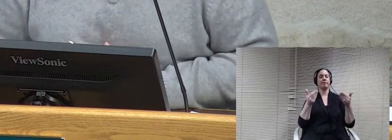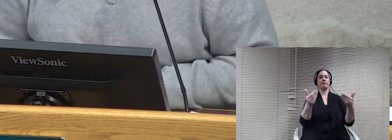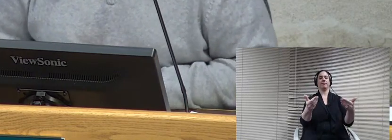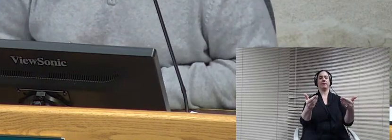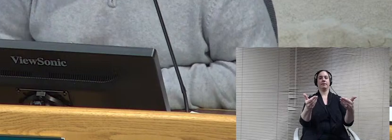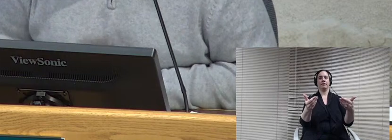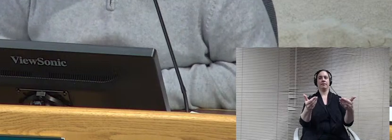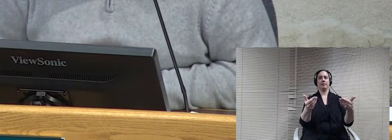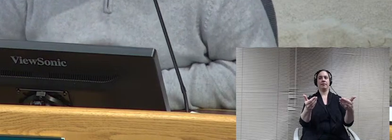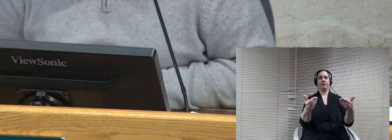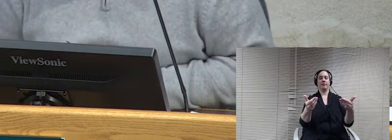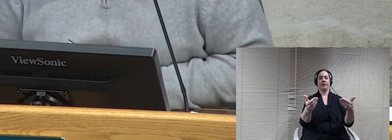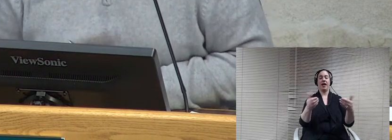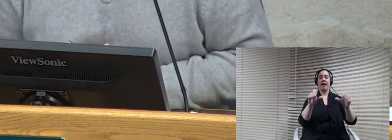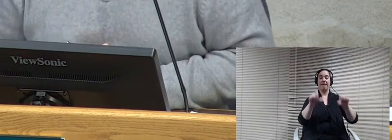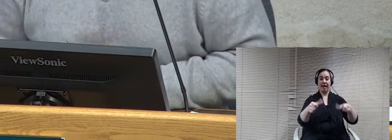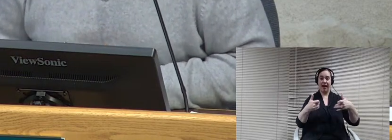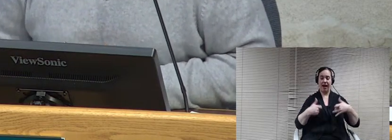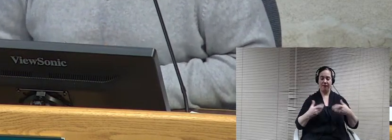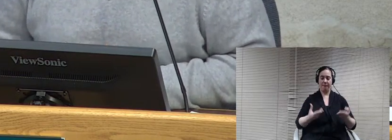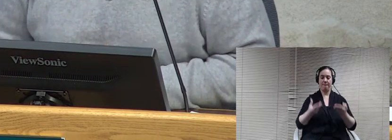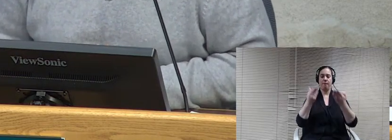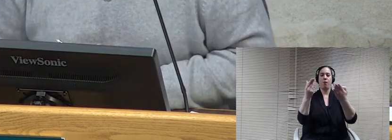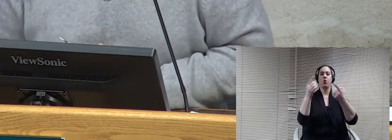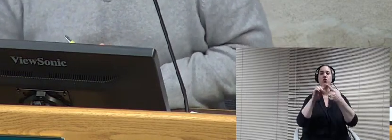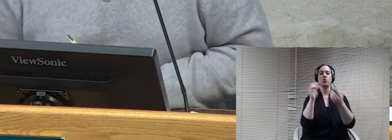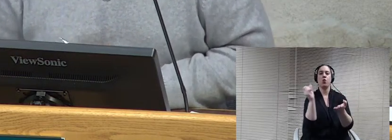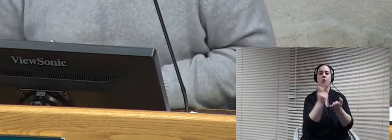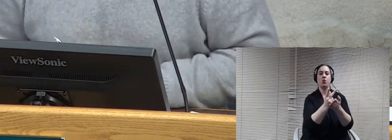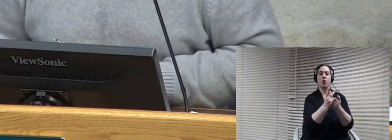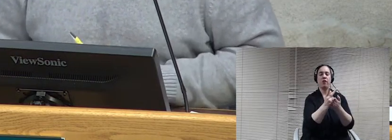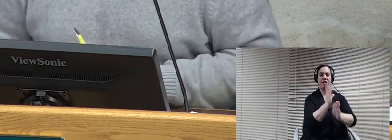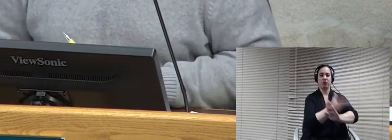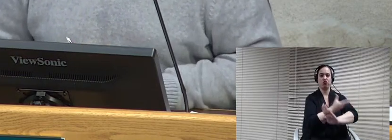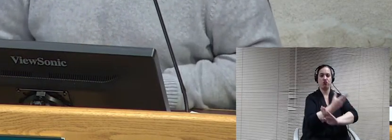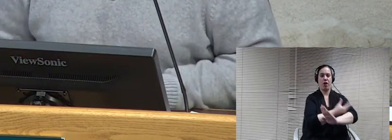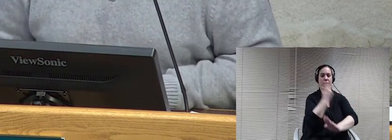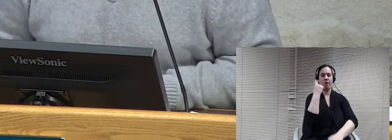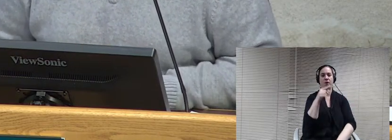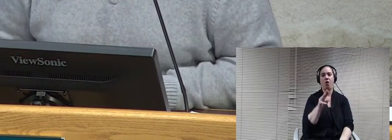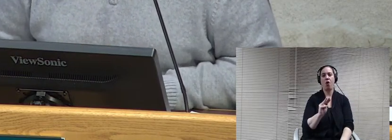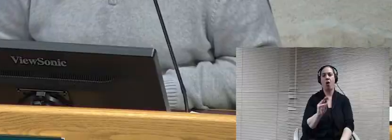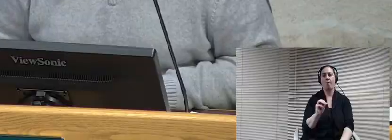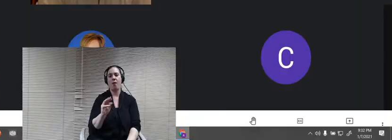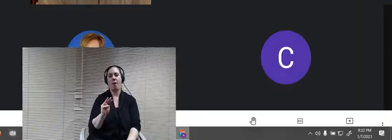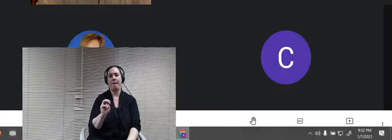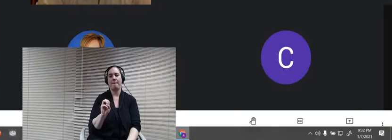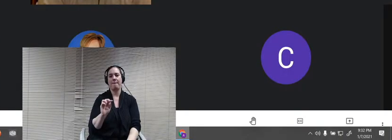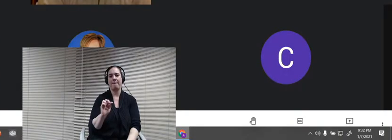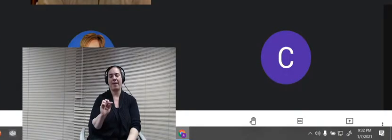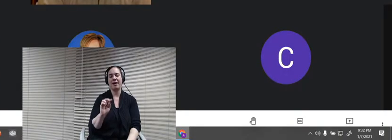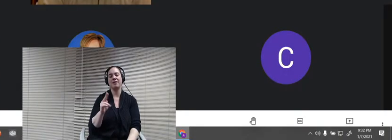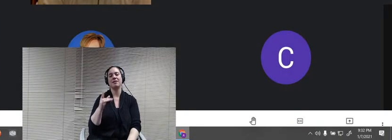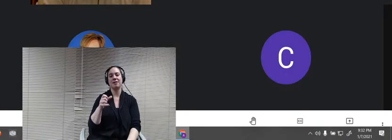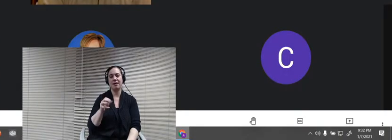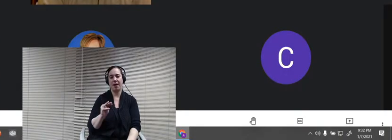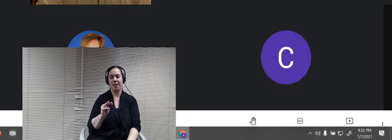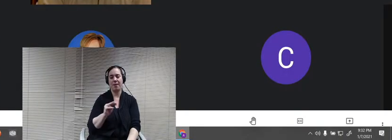approve the construction of the mosaic momentum design and skills trade addition to the bagel Center for completion by